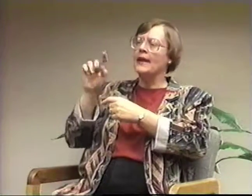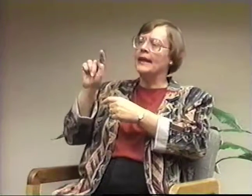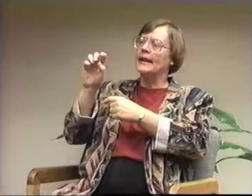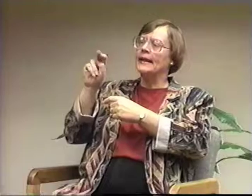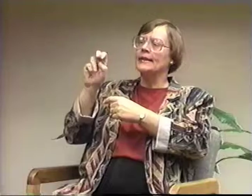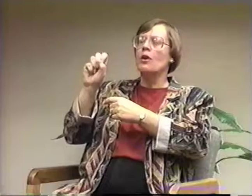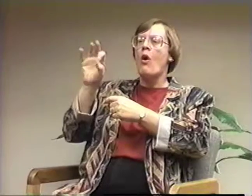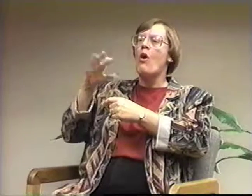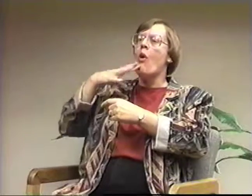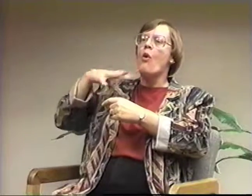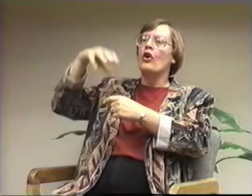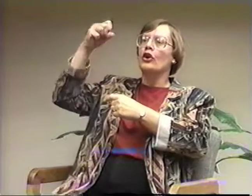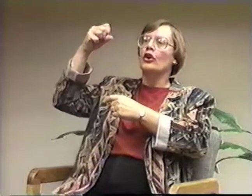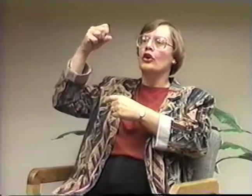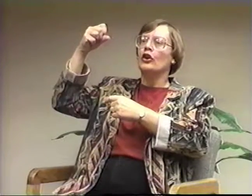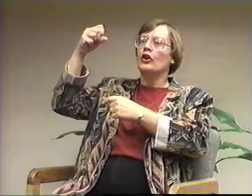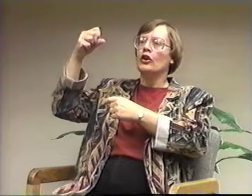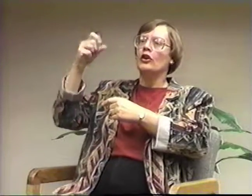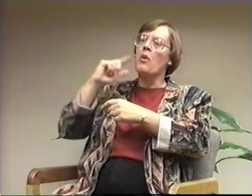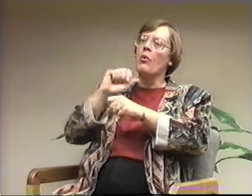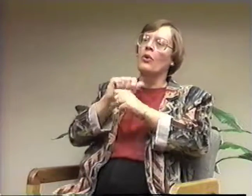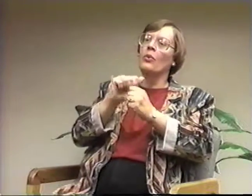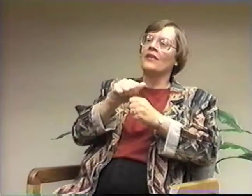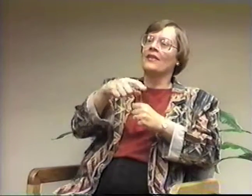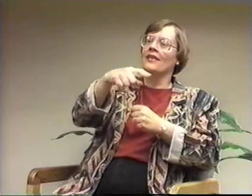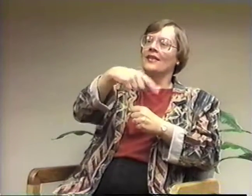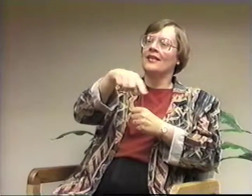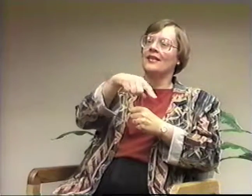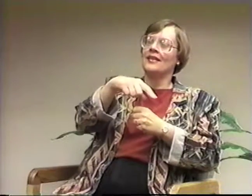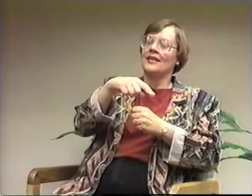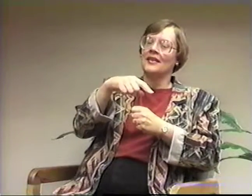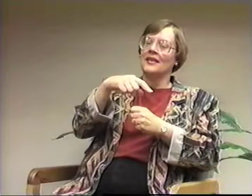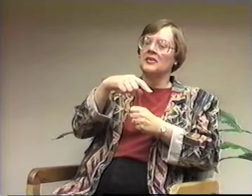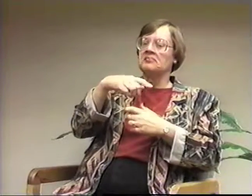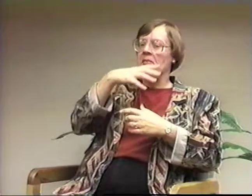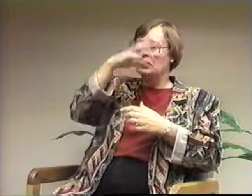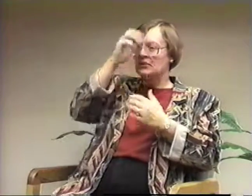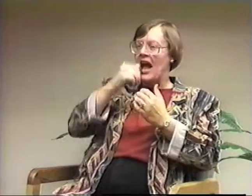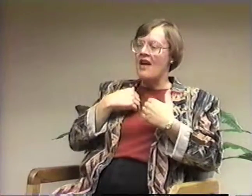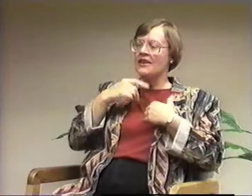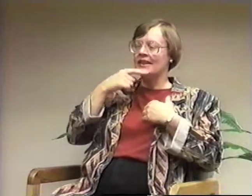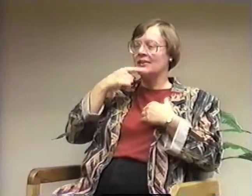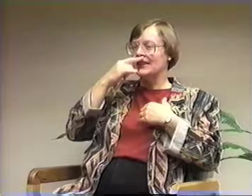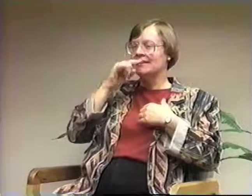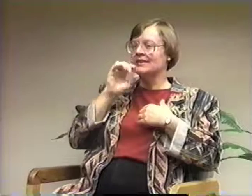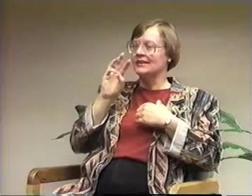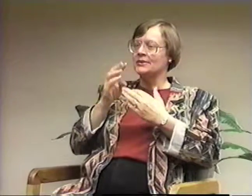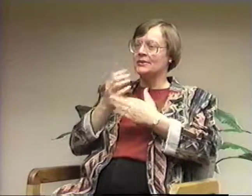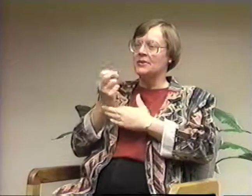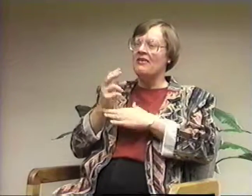to talk about their experiences as having hearing teens - 6-12.